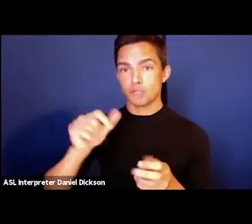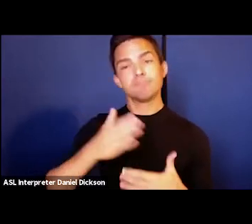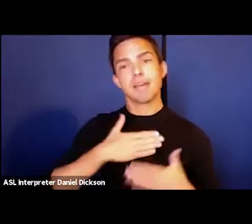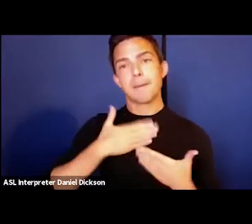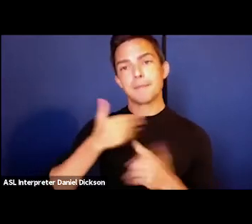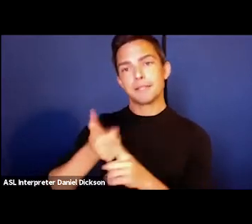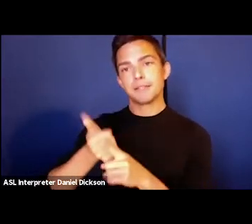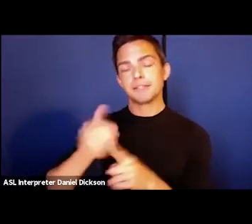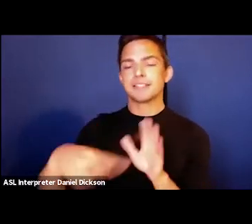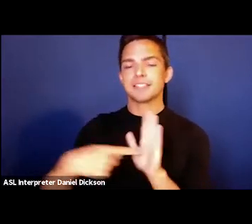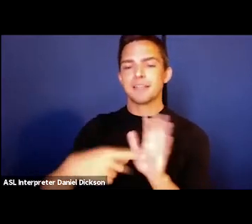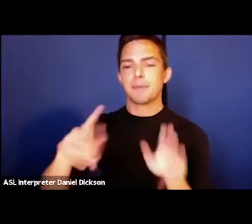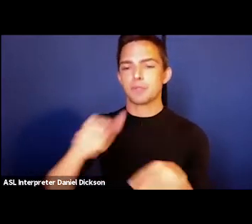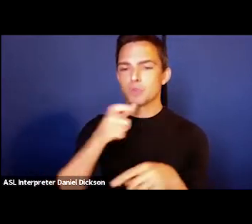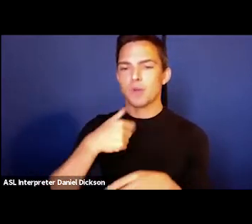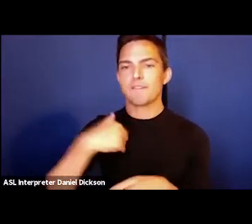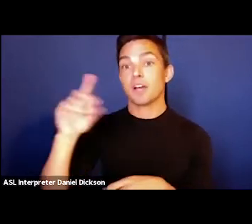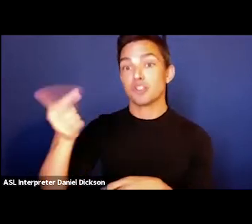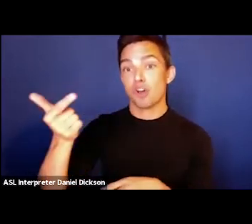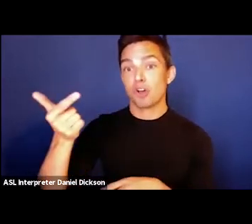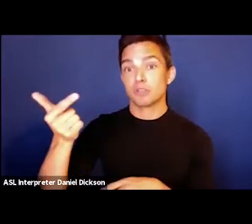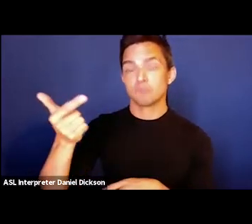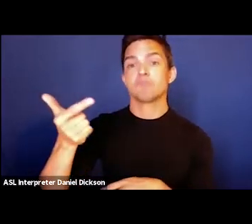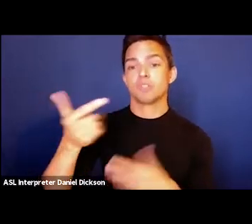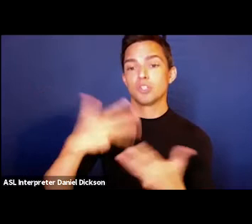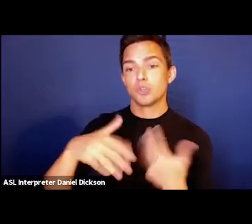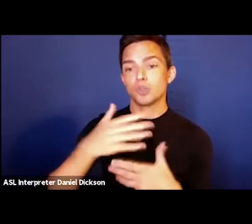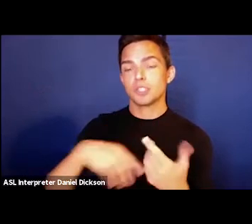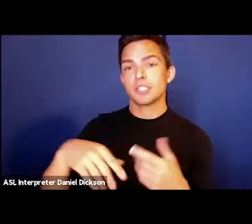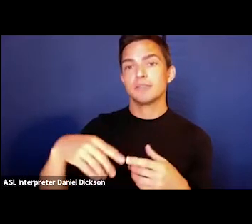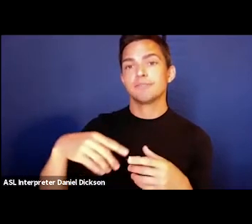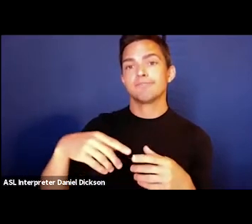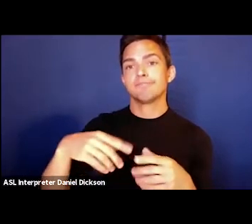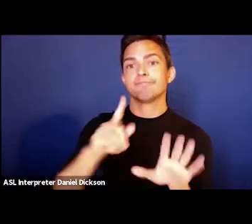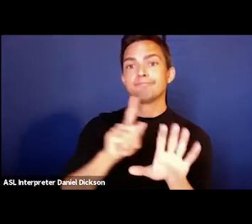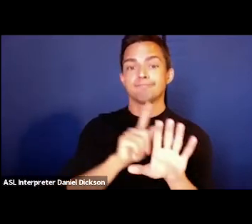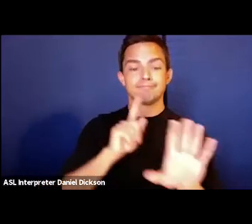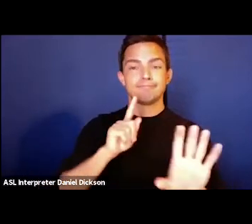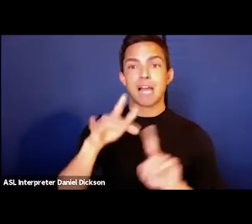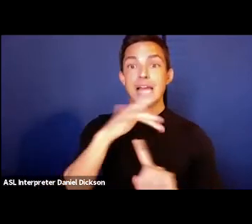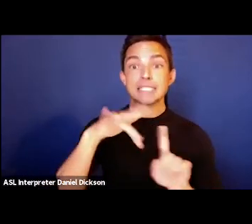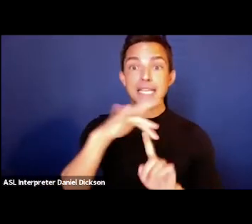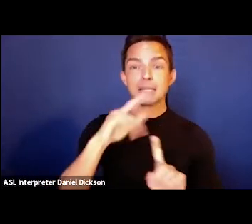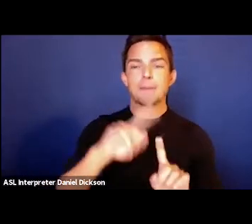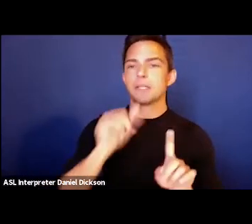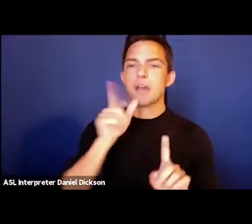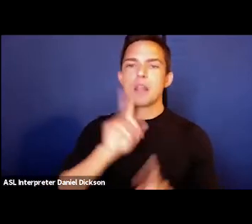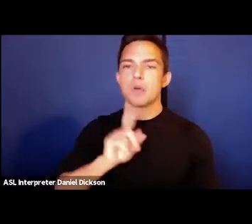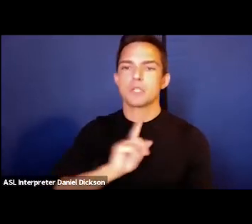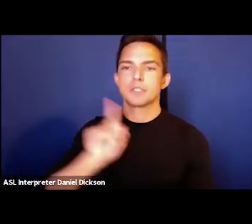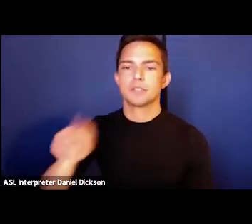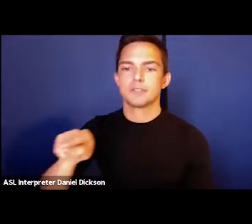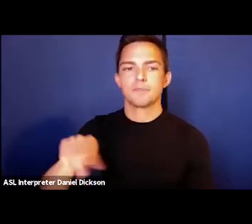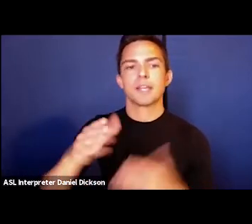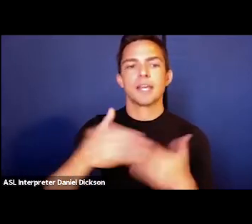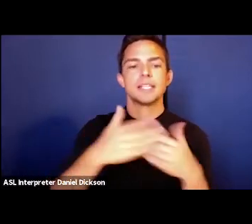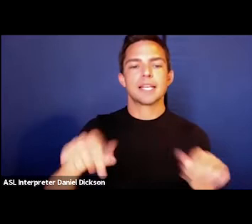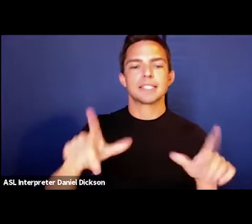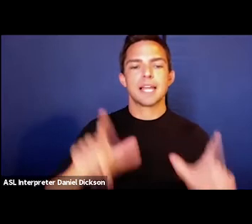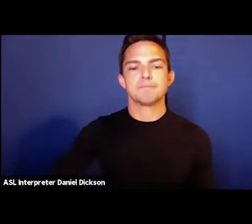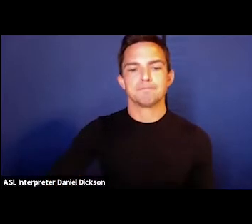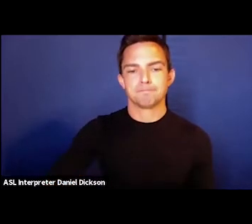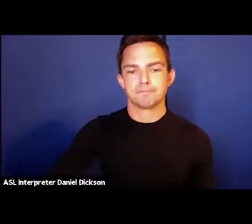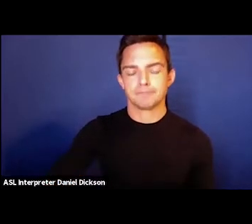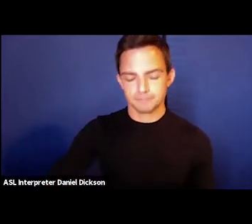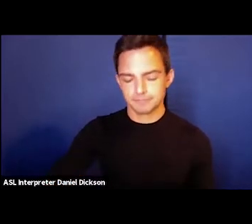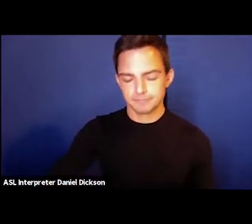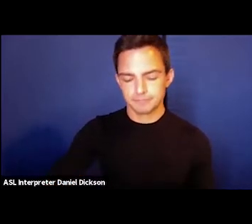of an individual with a dog who is socially isolated but is not lonely. Next slide please.